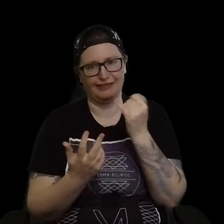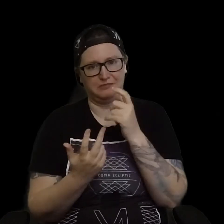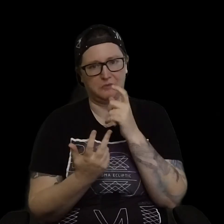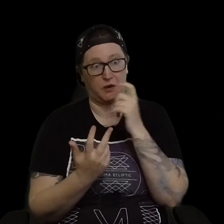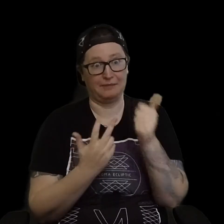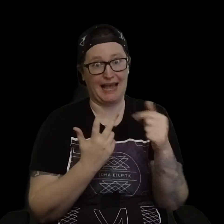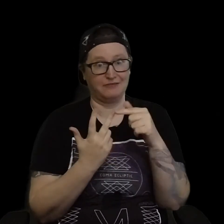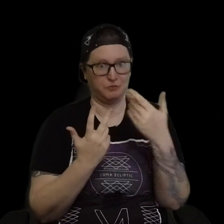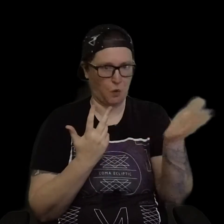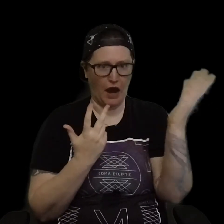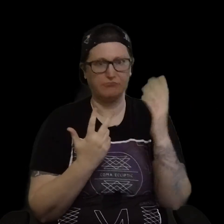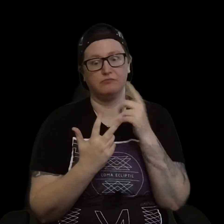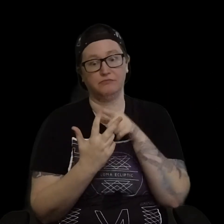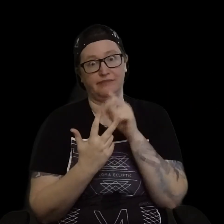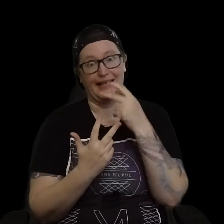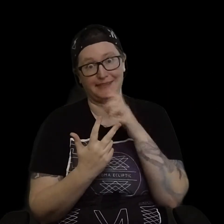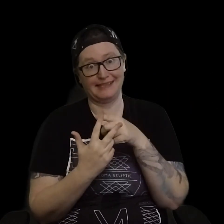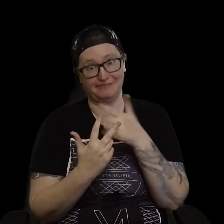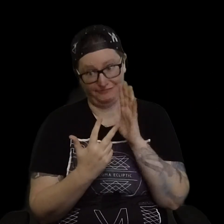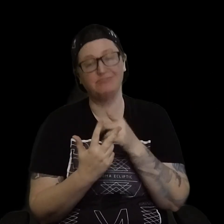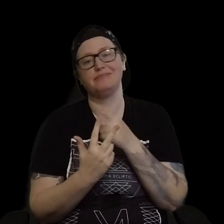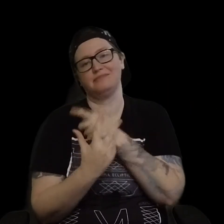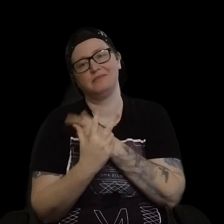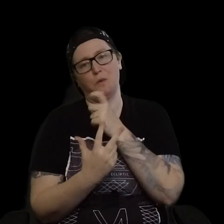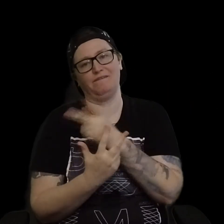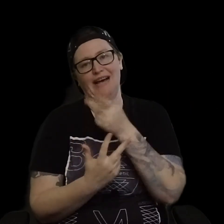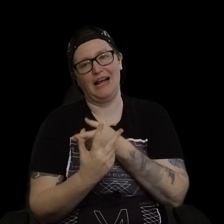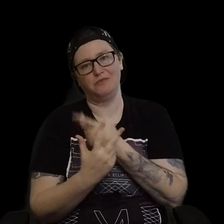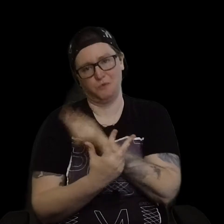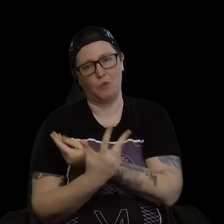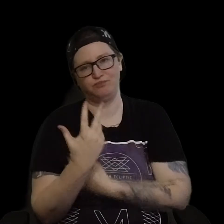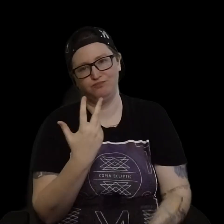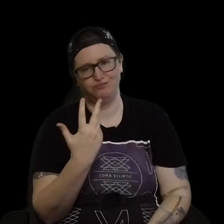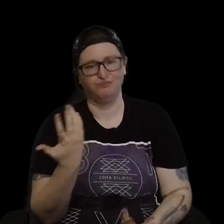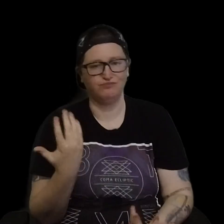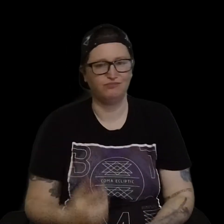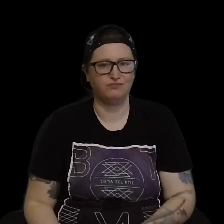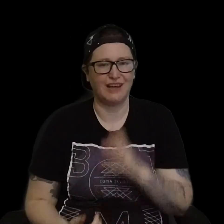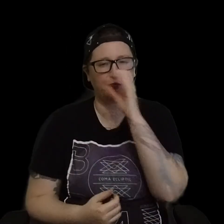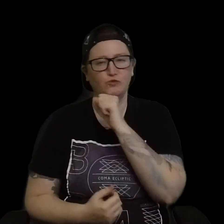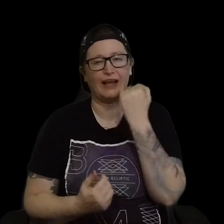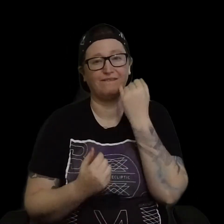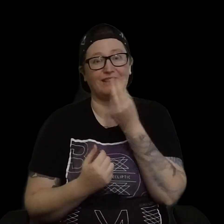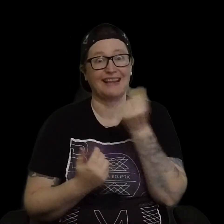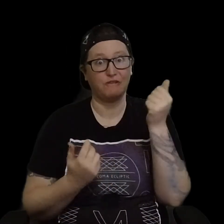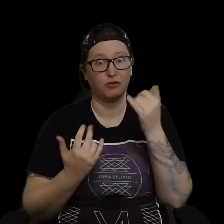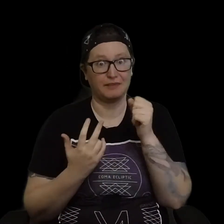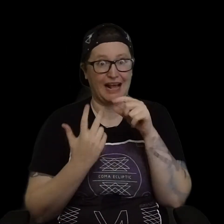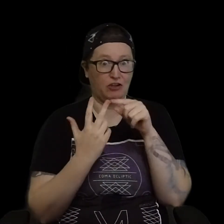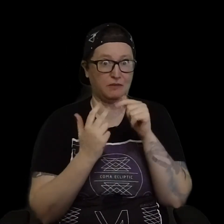so it's pretty simple pass go ahead NPC and then whoever fails go and I'm assuming if there's